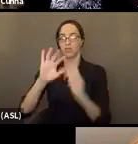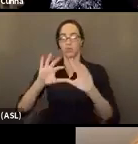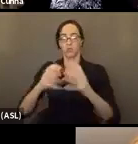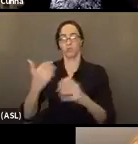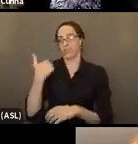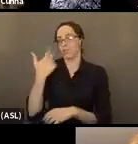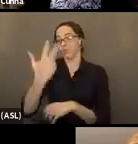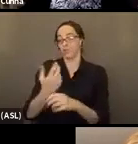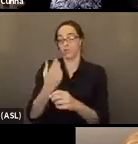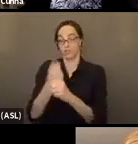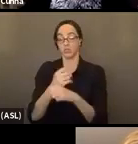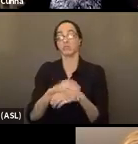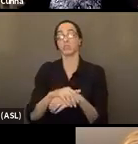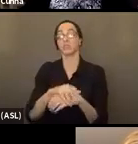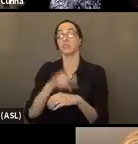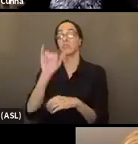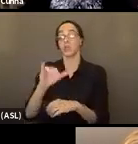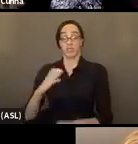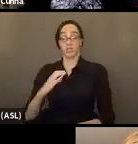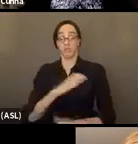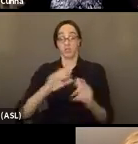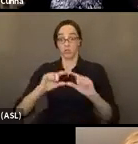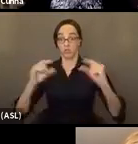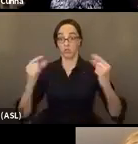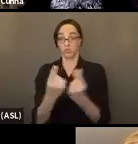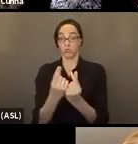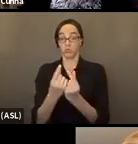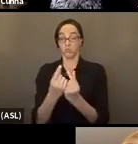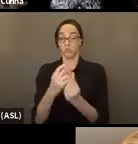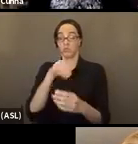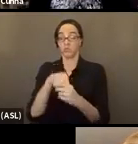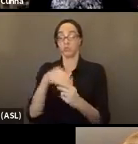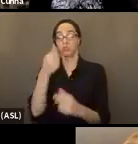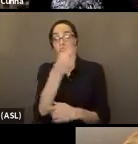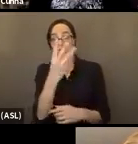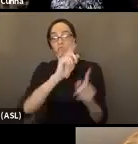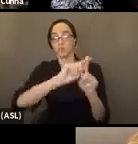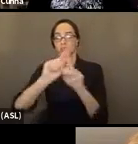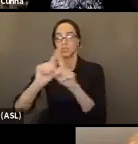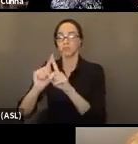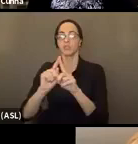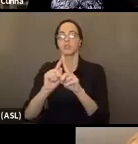several disability and senior organizations as well as county and city departments